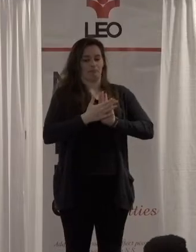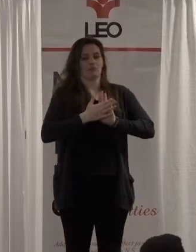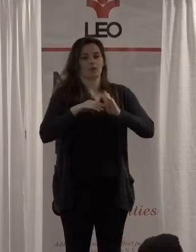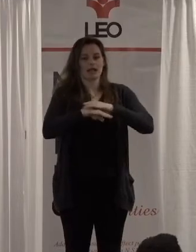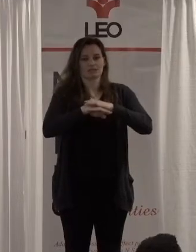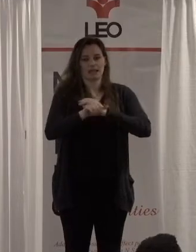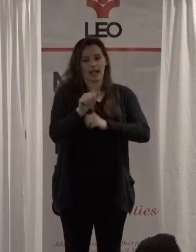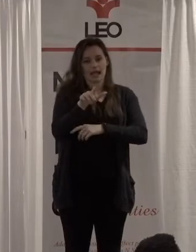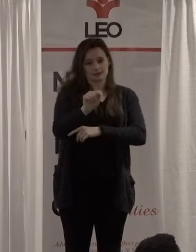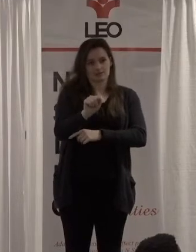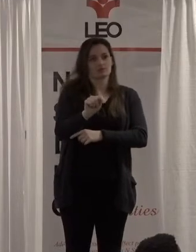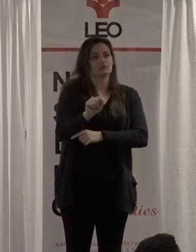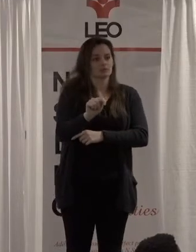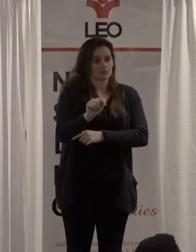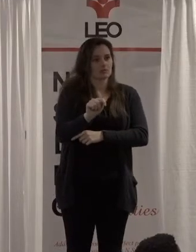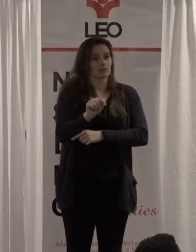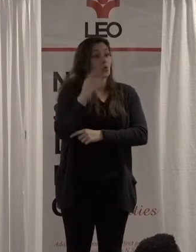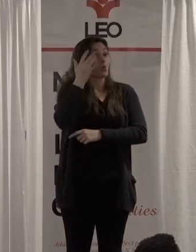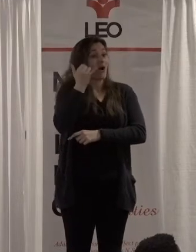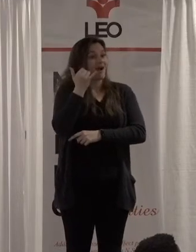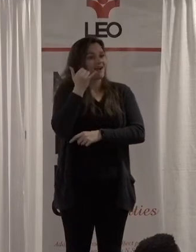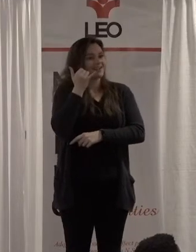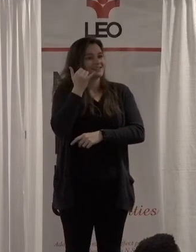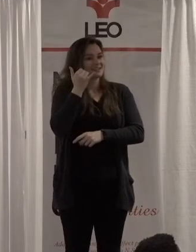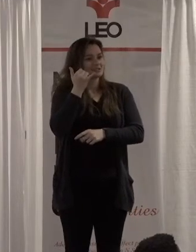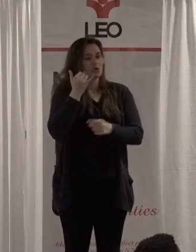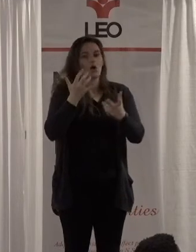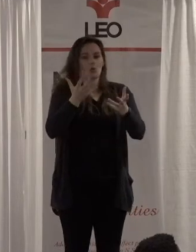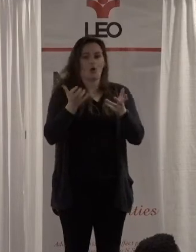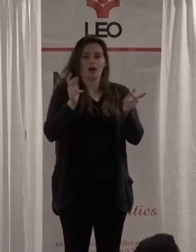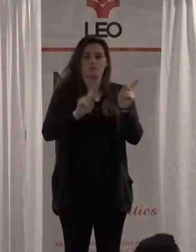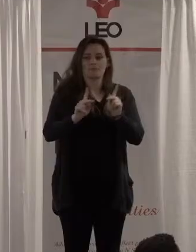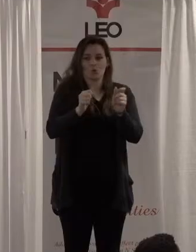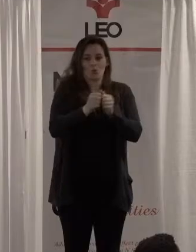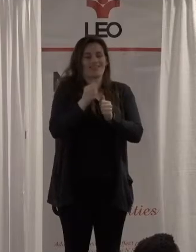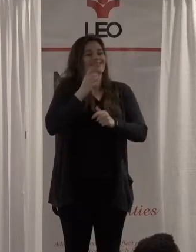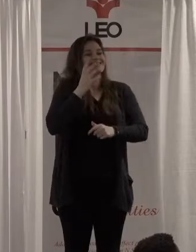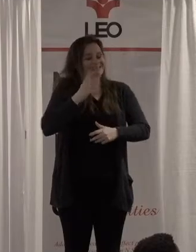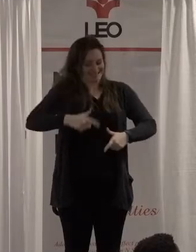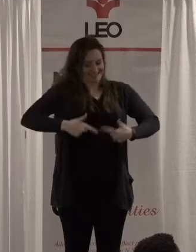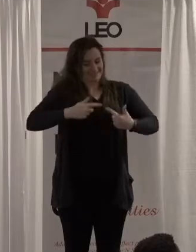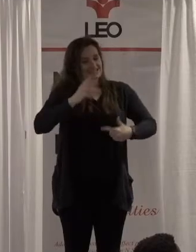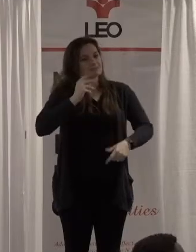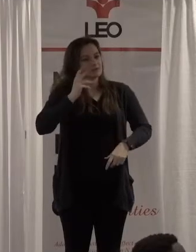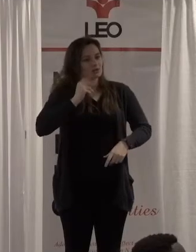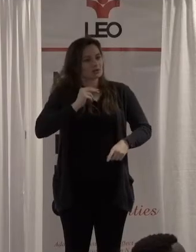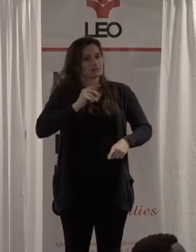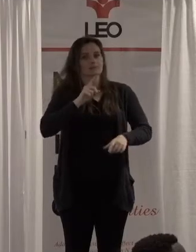THAT PEOPLE WITH LIVED EXPERIENCE ARE AN ACTIVE PART OF ALL OF THE ASPECTS OF THIS WORK.